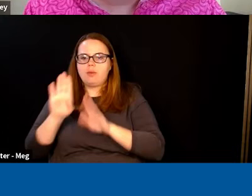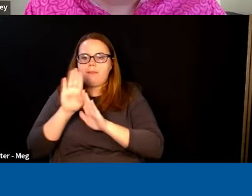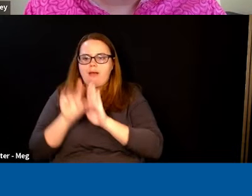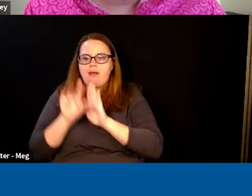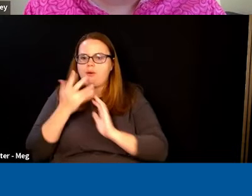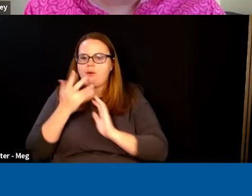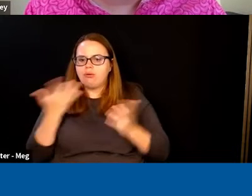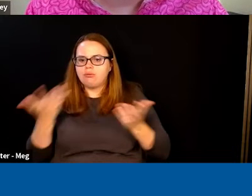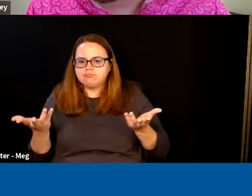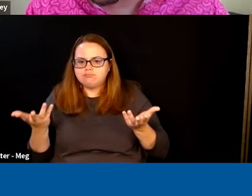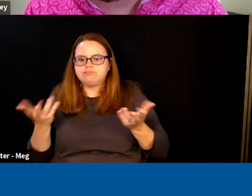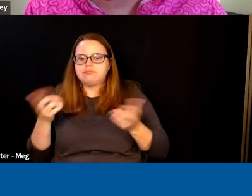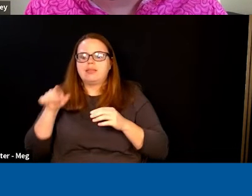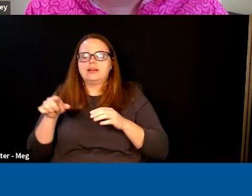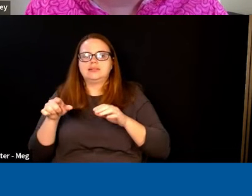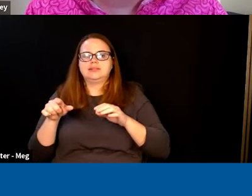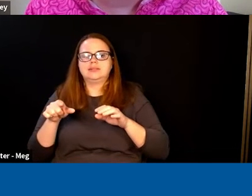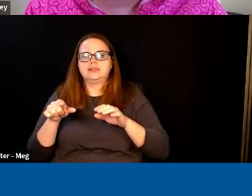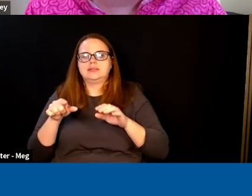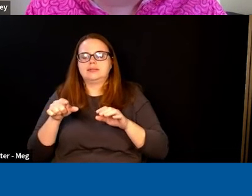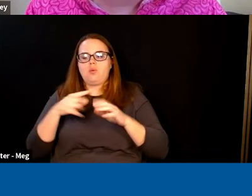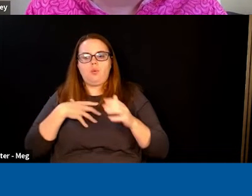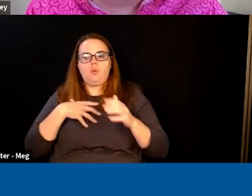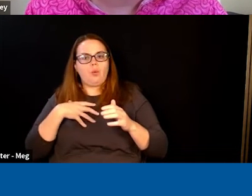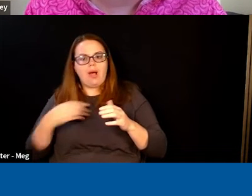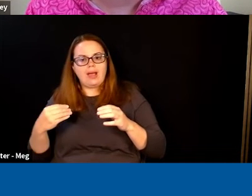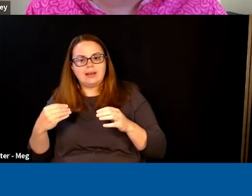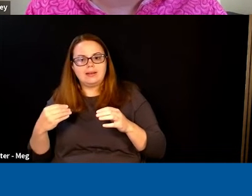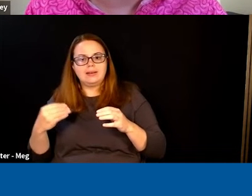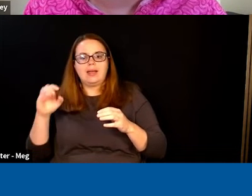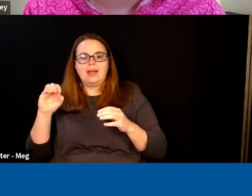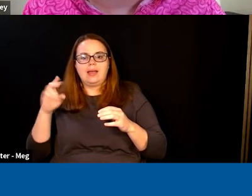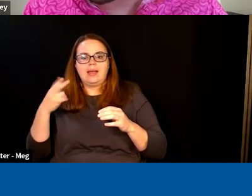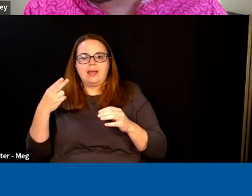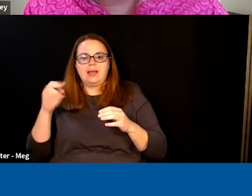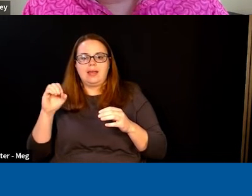This static declaration of white in hex code is not gonna hold up.